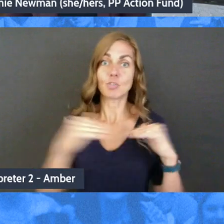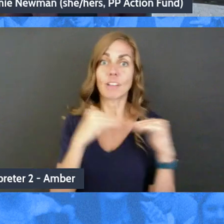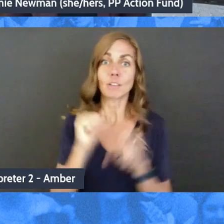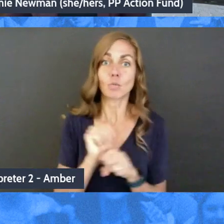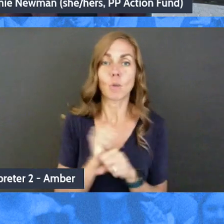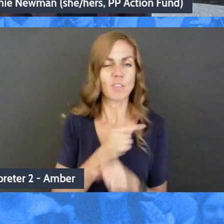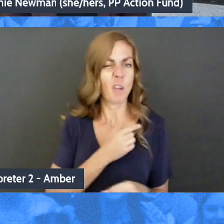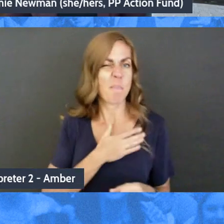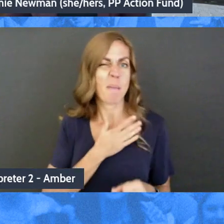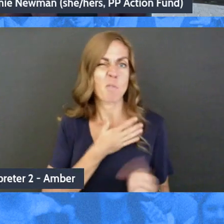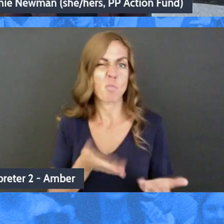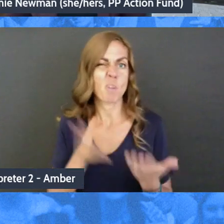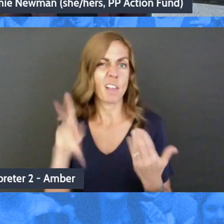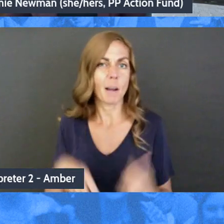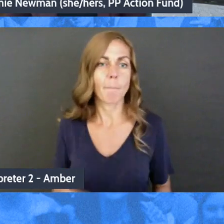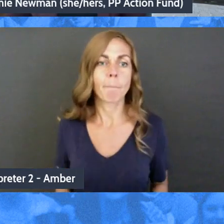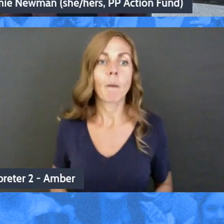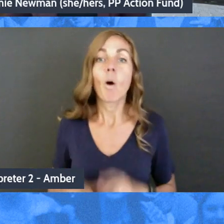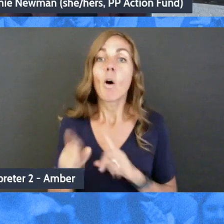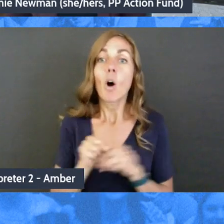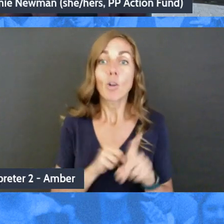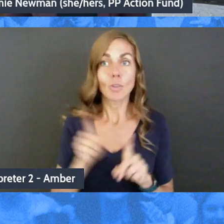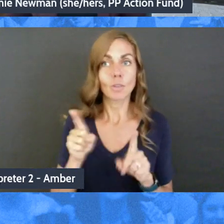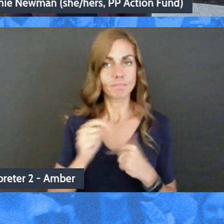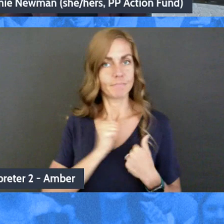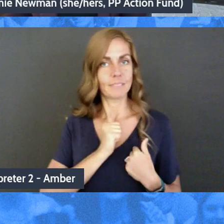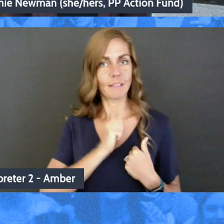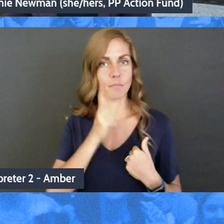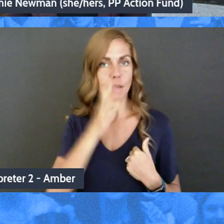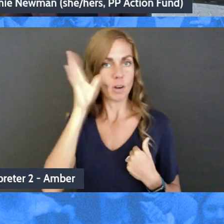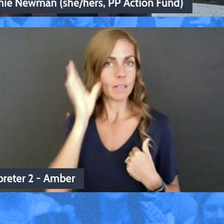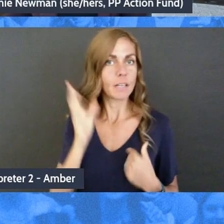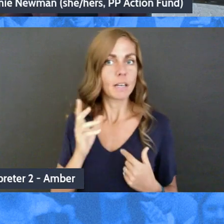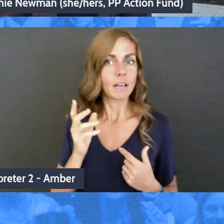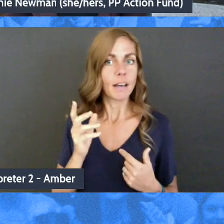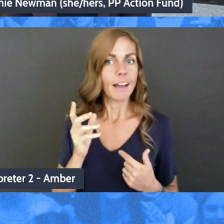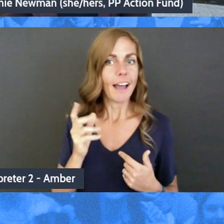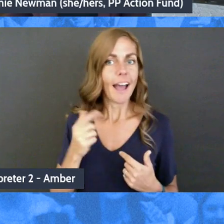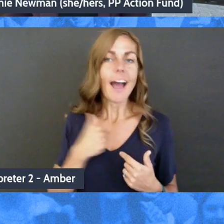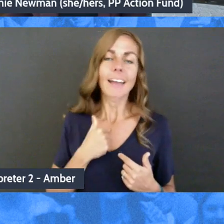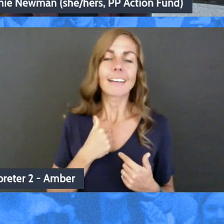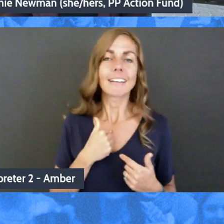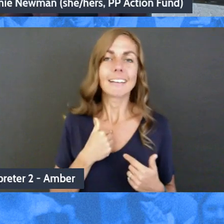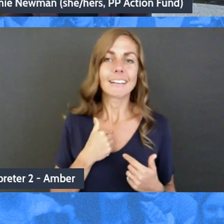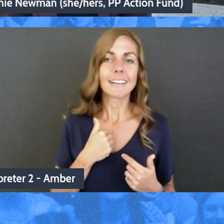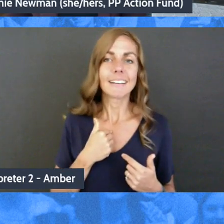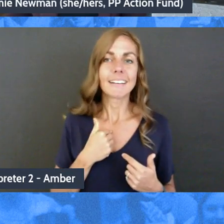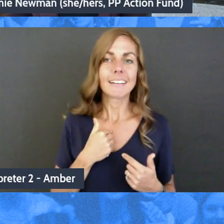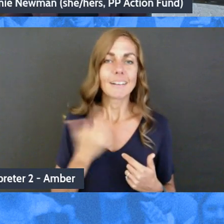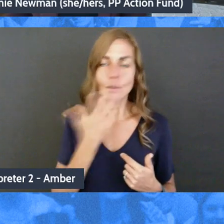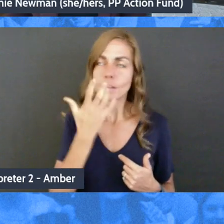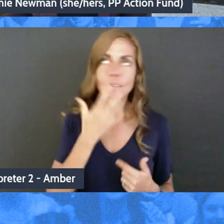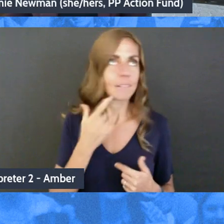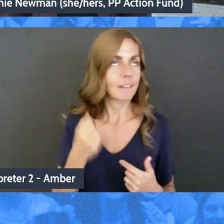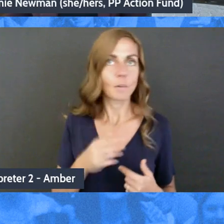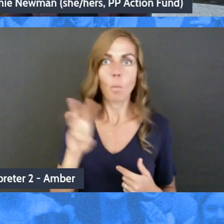And also as a parent myself, this is a, what a ride I think that families have been on certainly